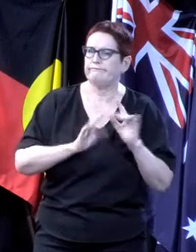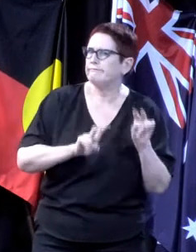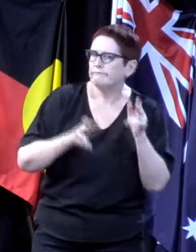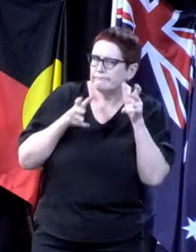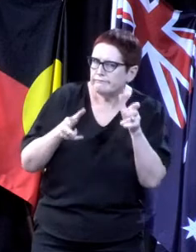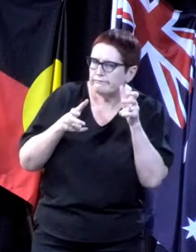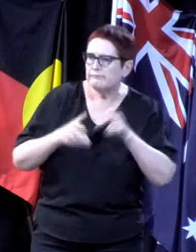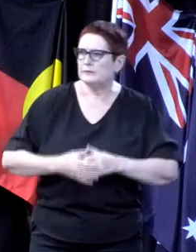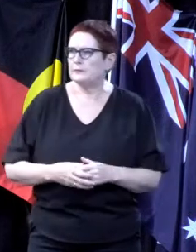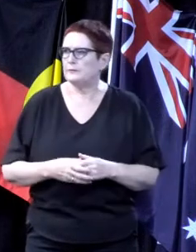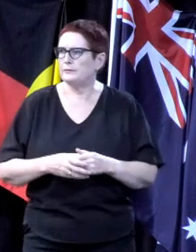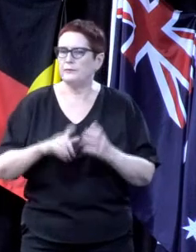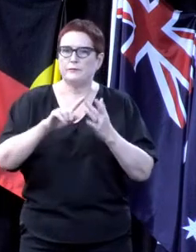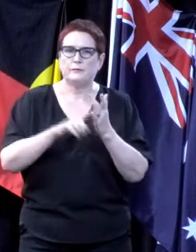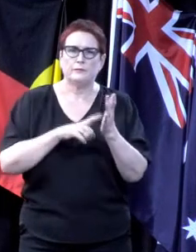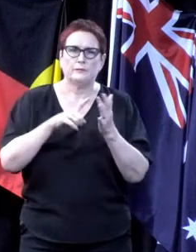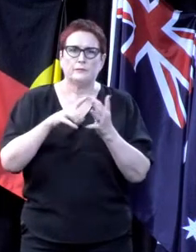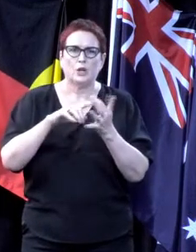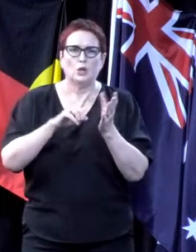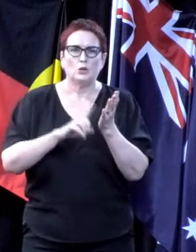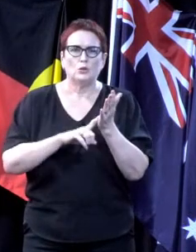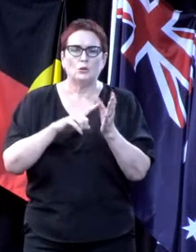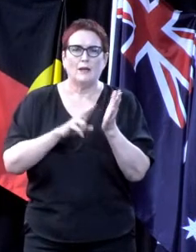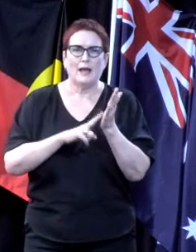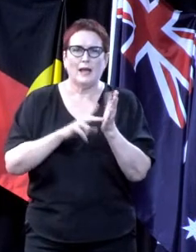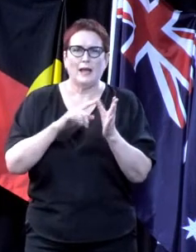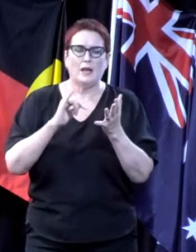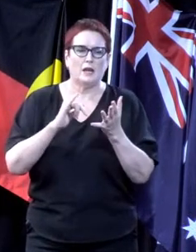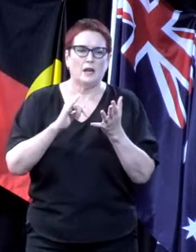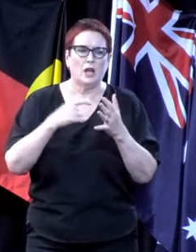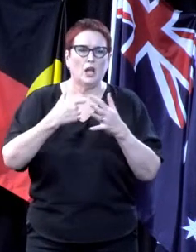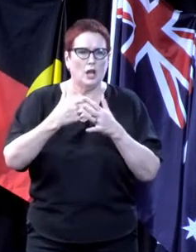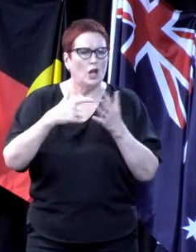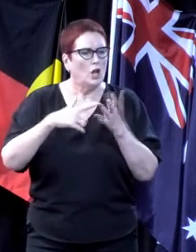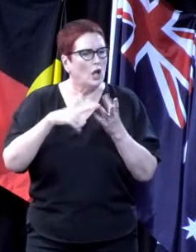I call Jewelann Kauppila, Loren Swancutt, and Catherine Morris.